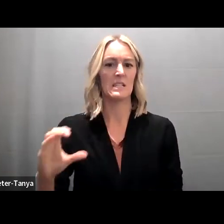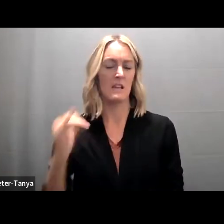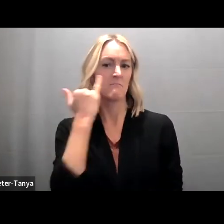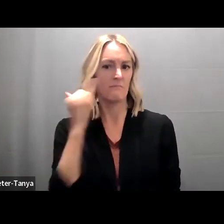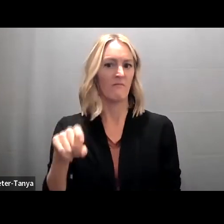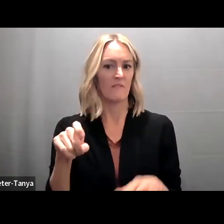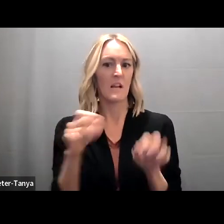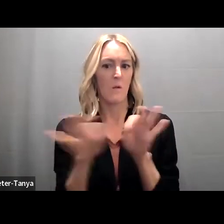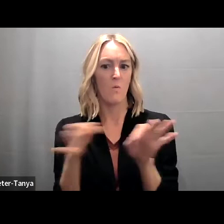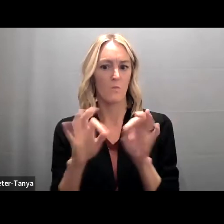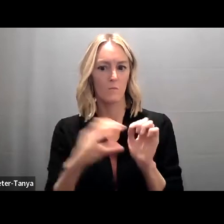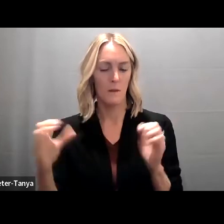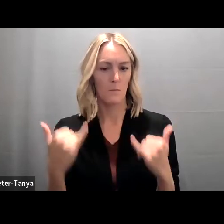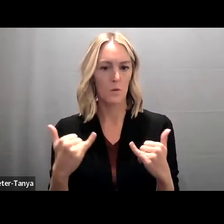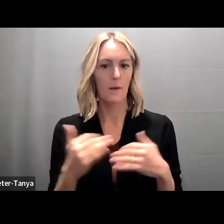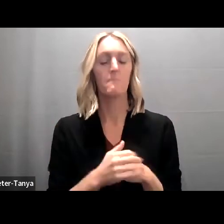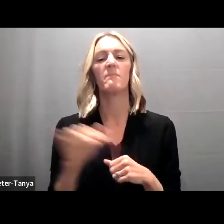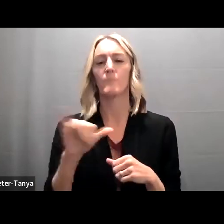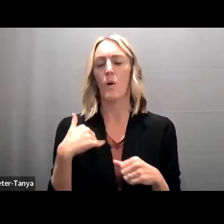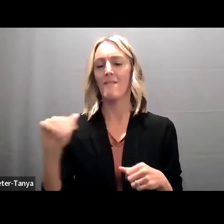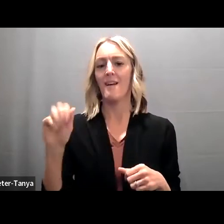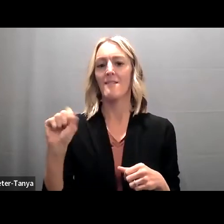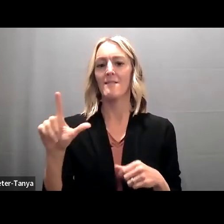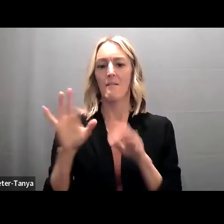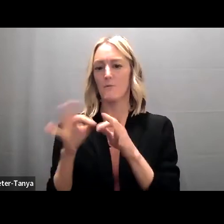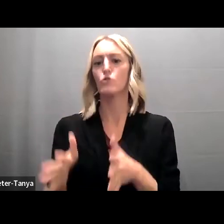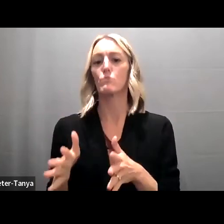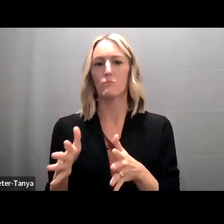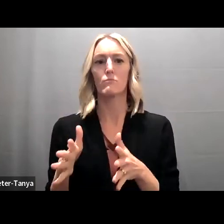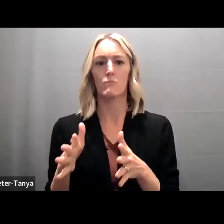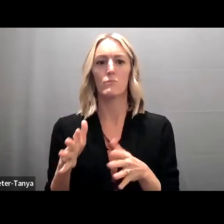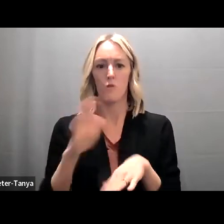You also have assign language interpreter that can found just directly on scene.